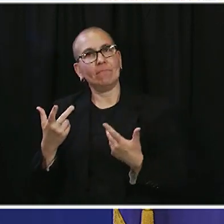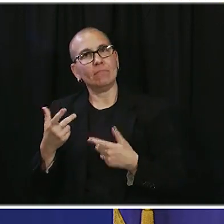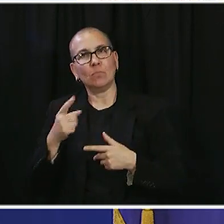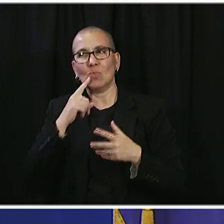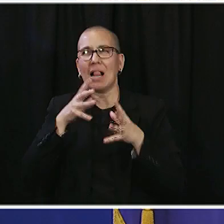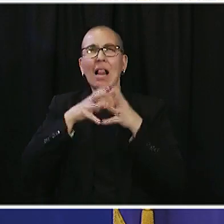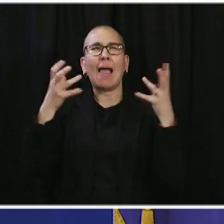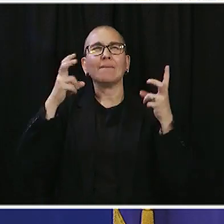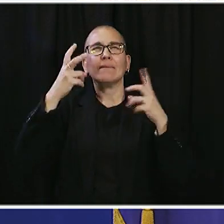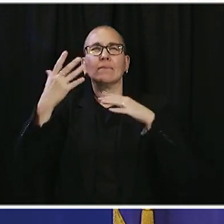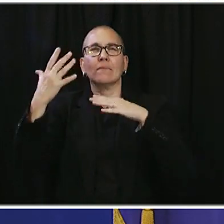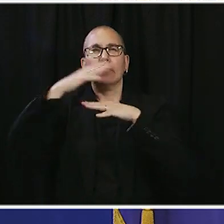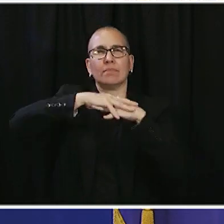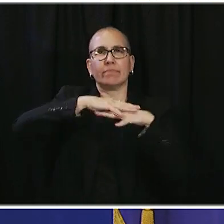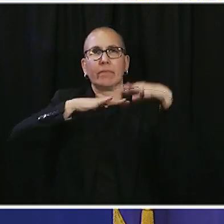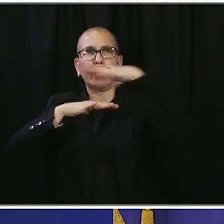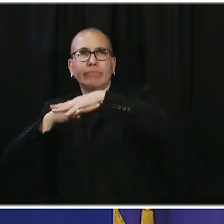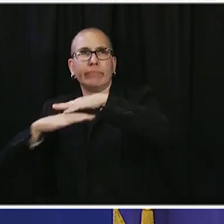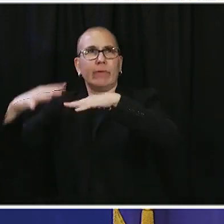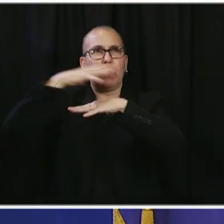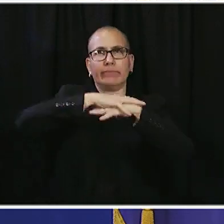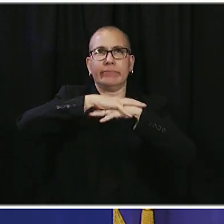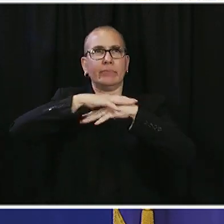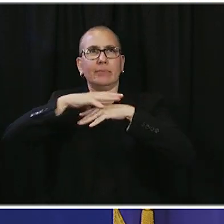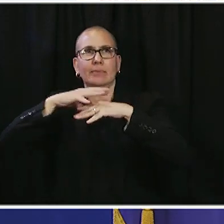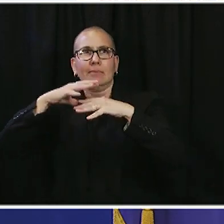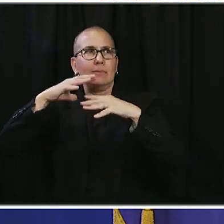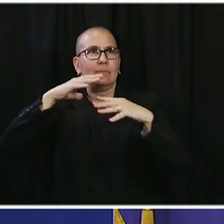AND THERE'S A LOT OF TENSION BETWEEN THE HOSPITALS AND THE